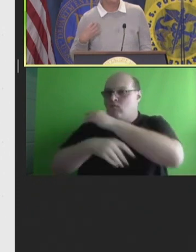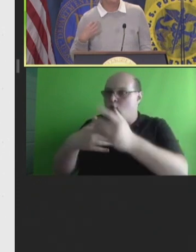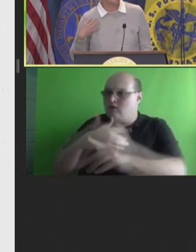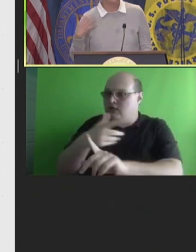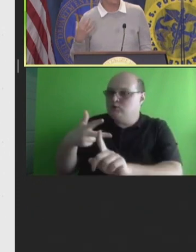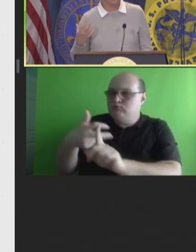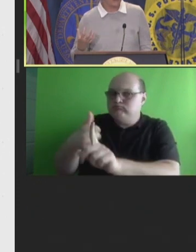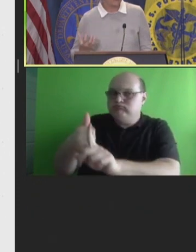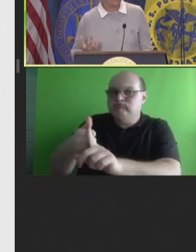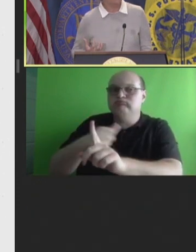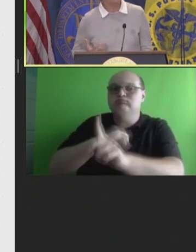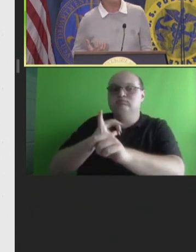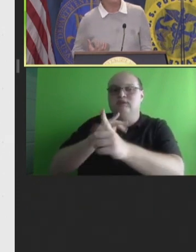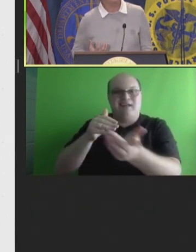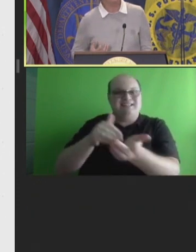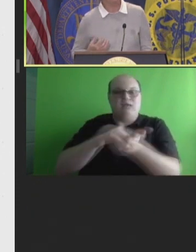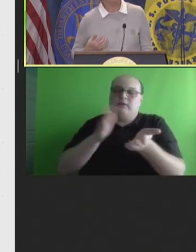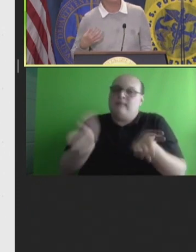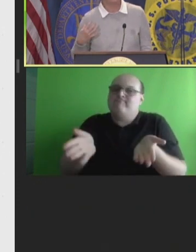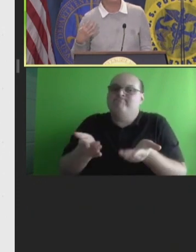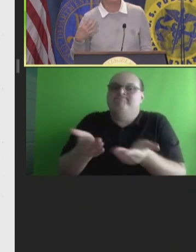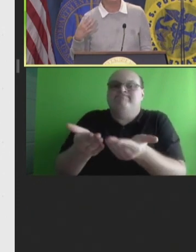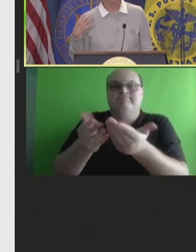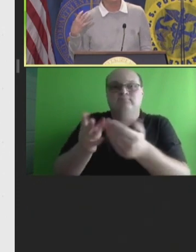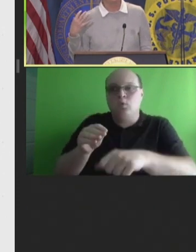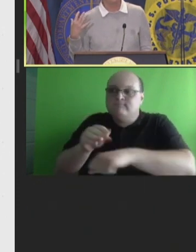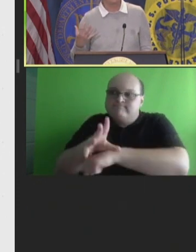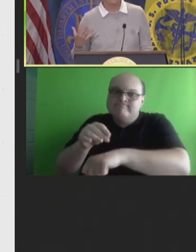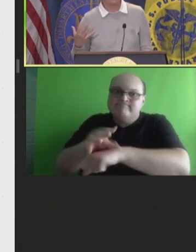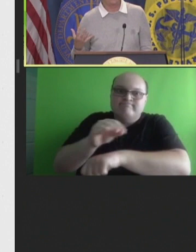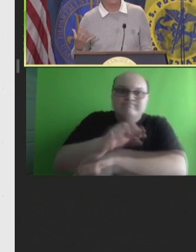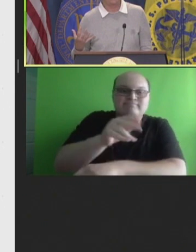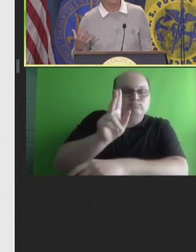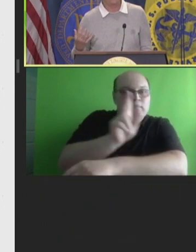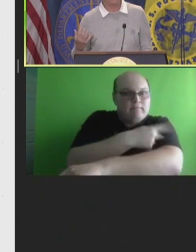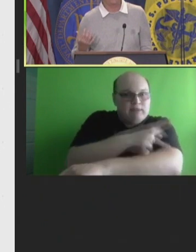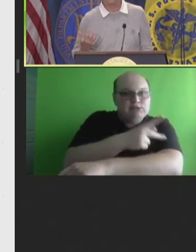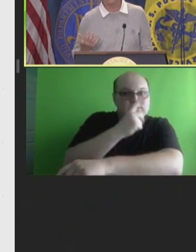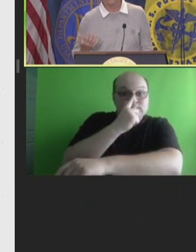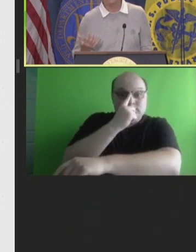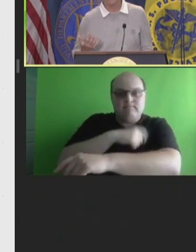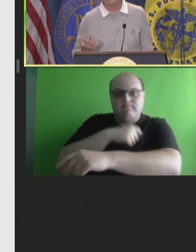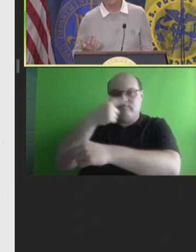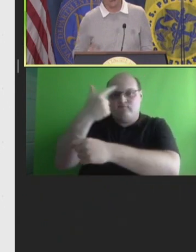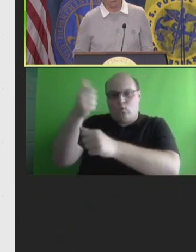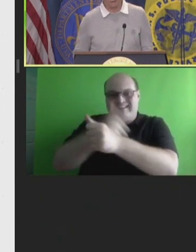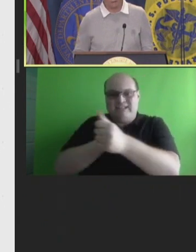have providers recommending strongly the vaccinations for all three of those every season.